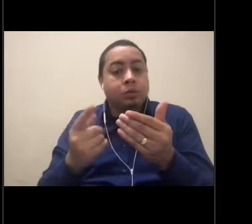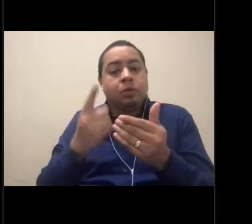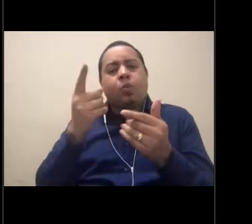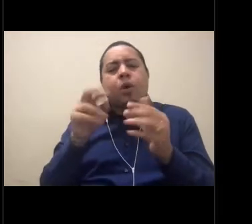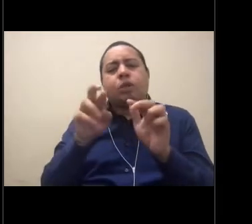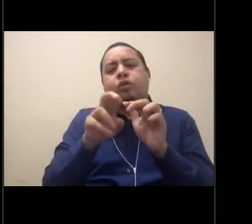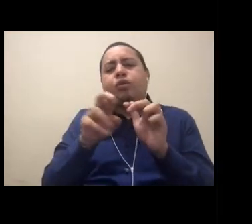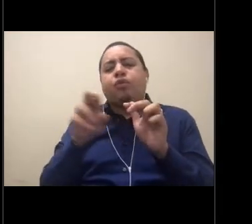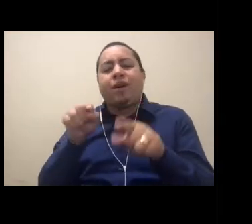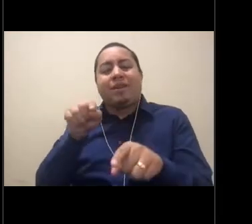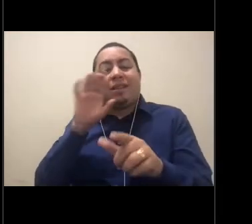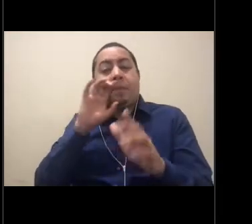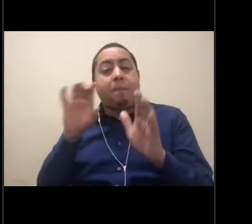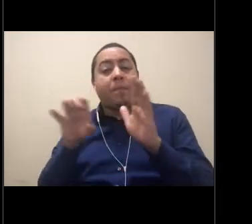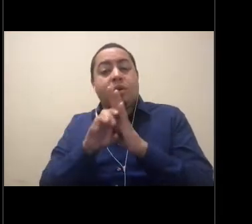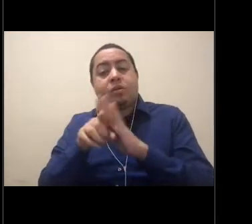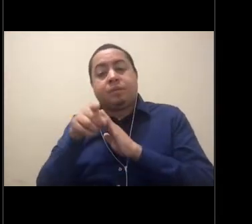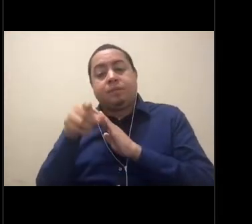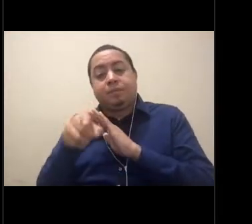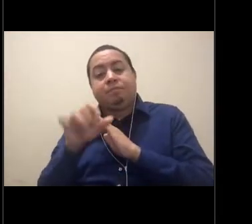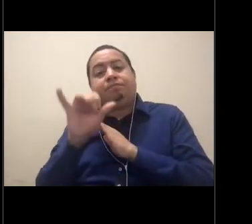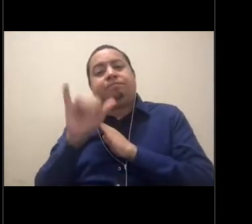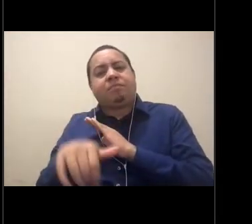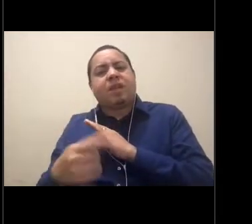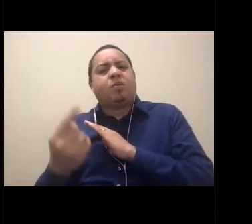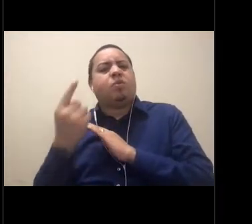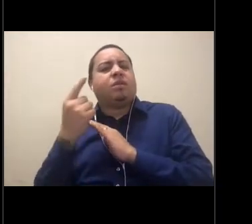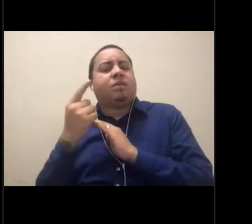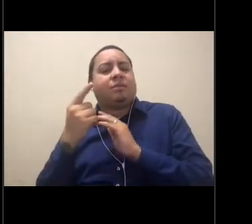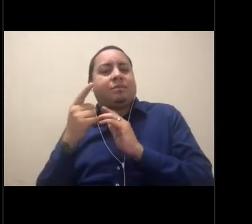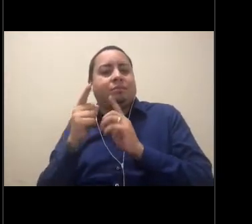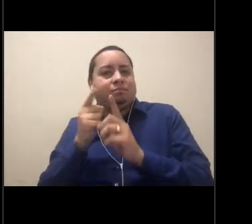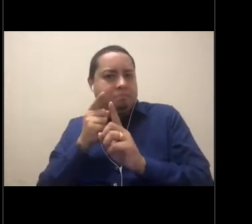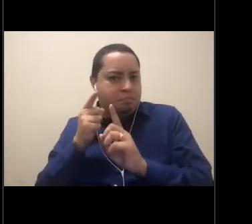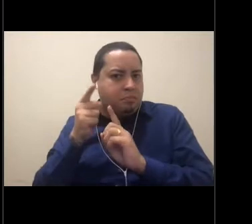is actually pointed at GOES West. That's in between California and Hawaii.